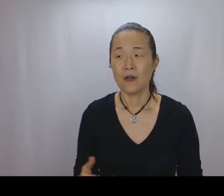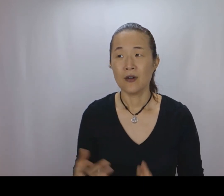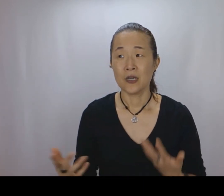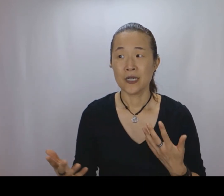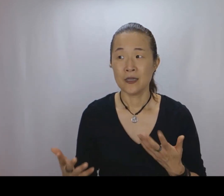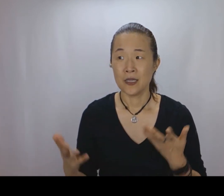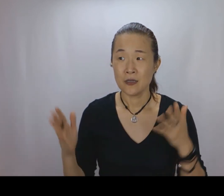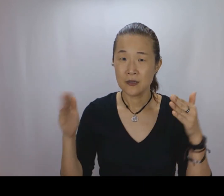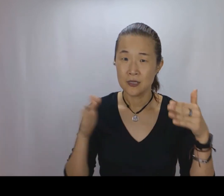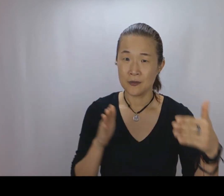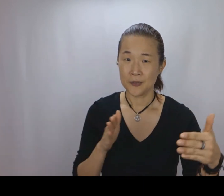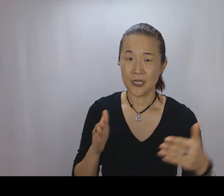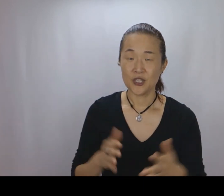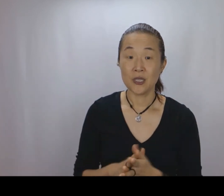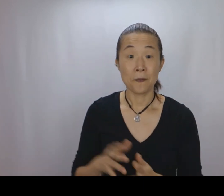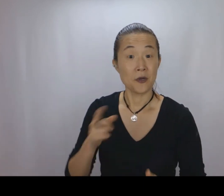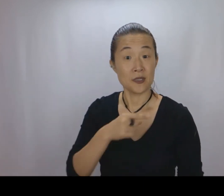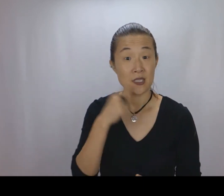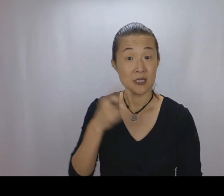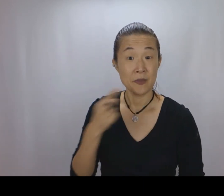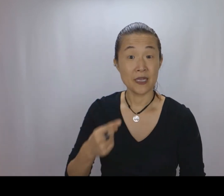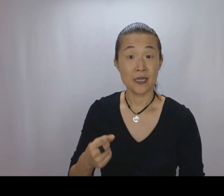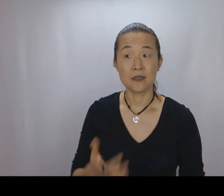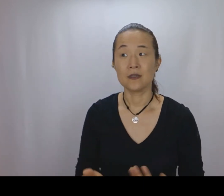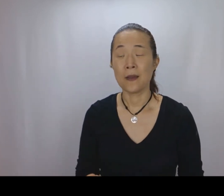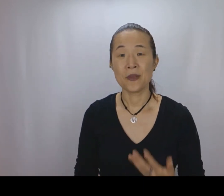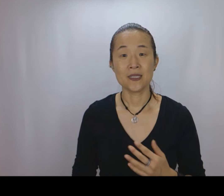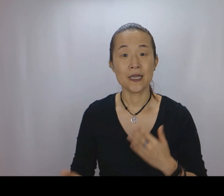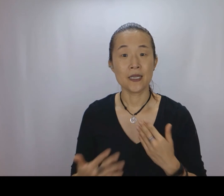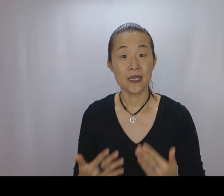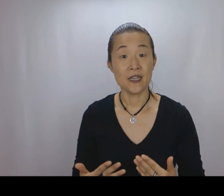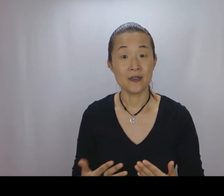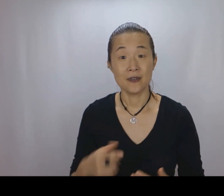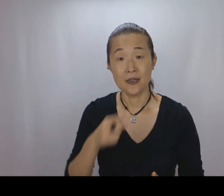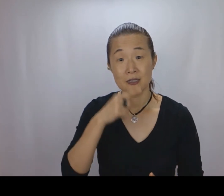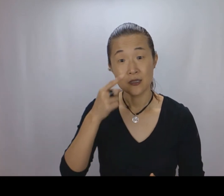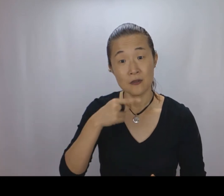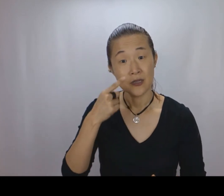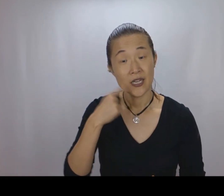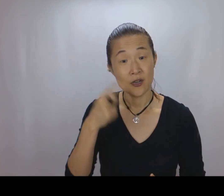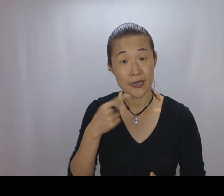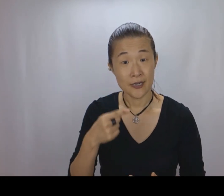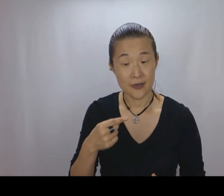Or in their interpretation that person's speaking so that means they can hear, so hearing.